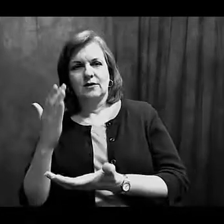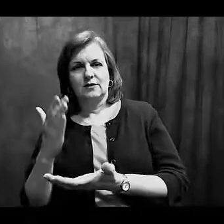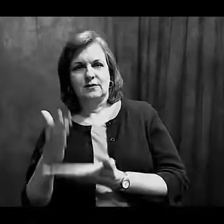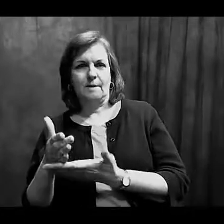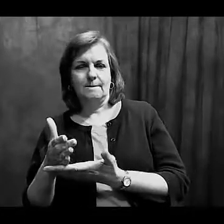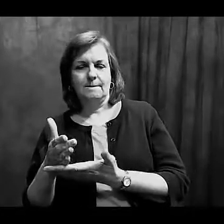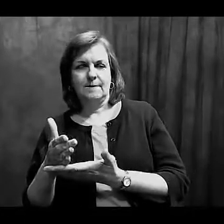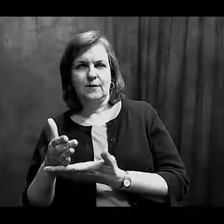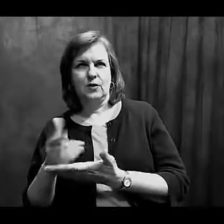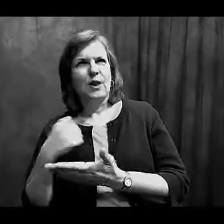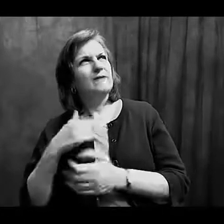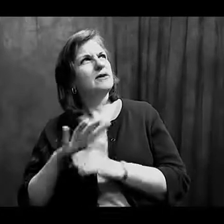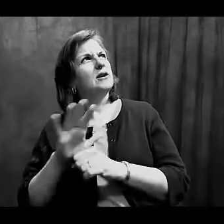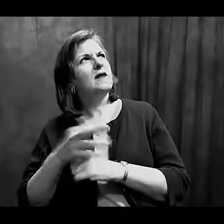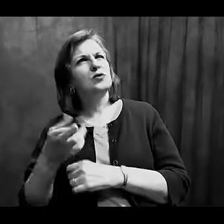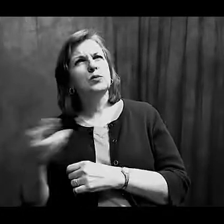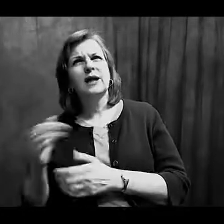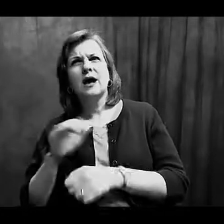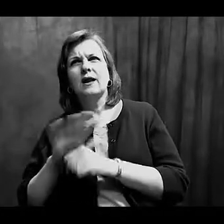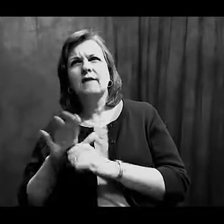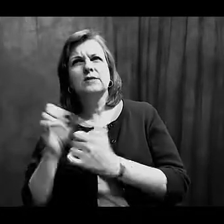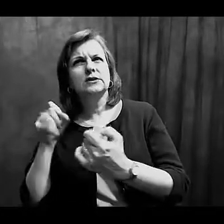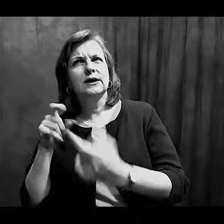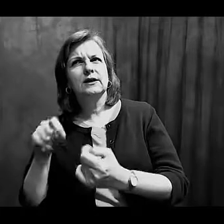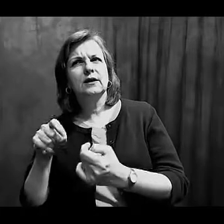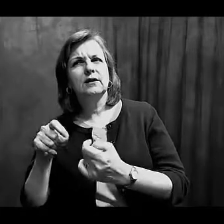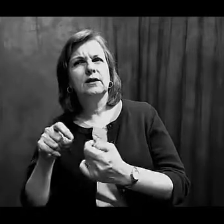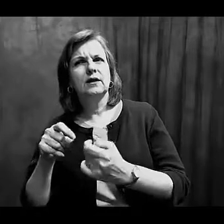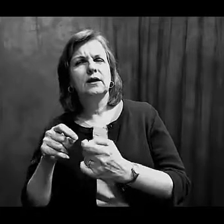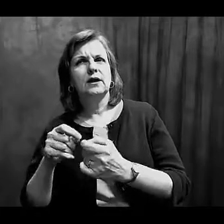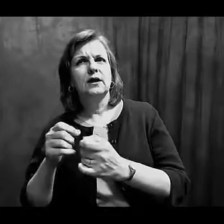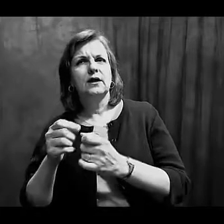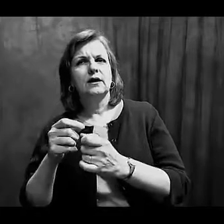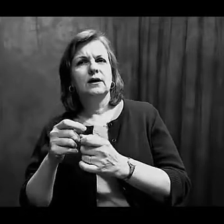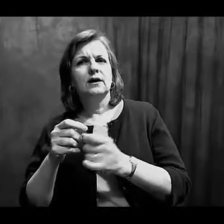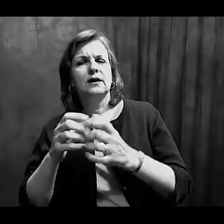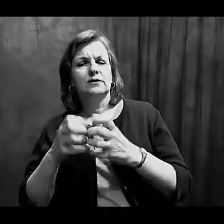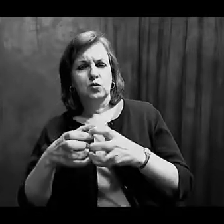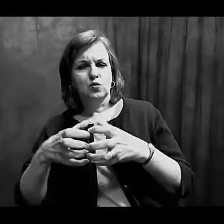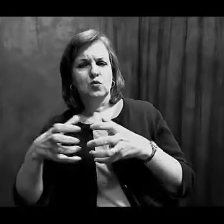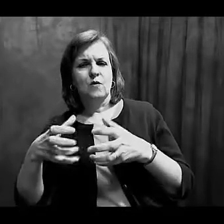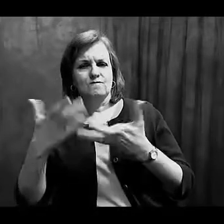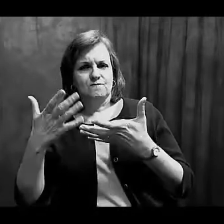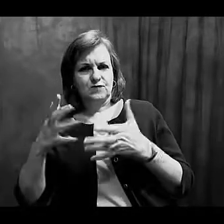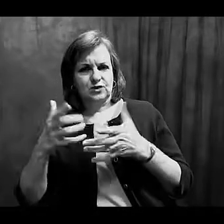then another one - do we have enough resouces, enough signal to move from growth (G)